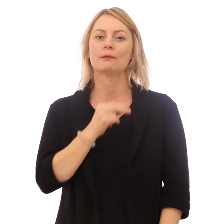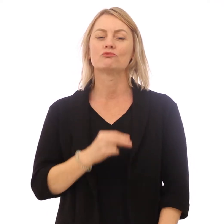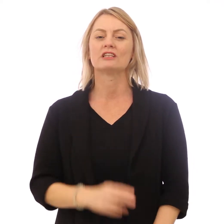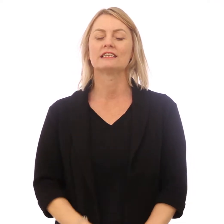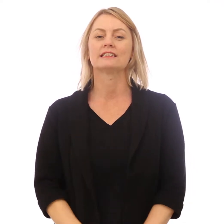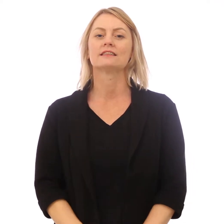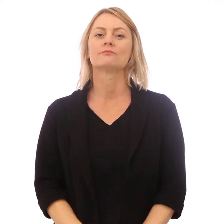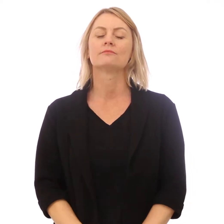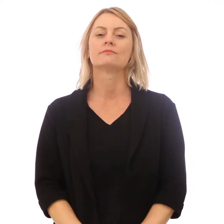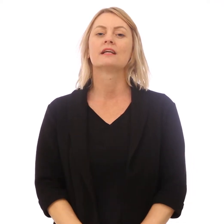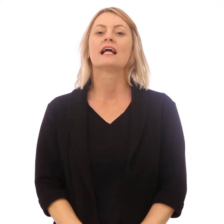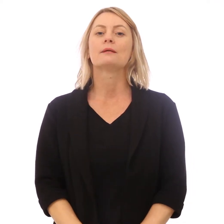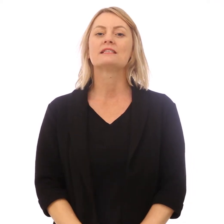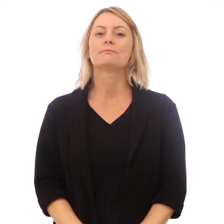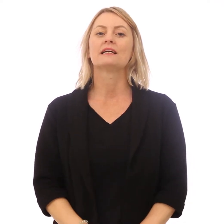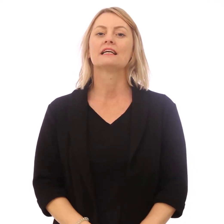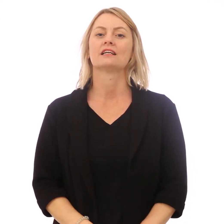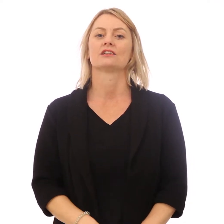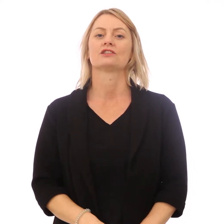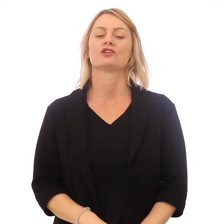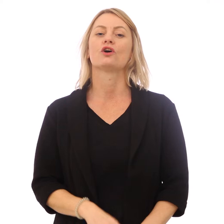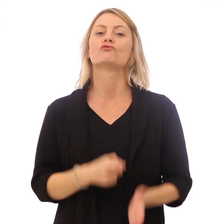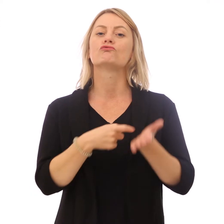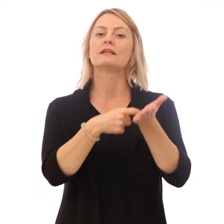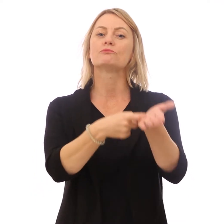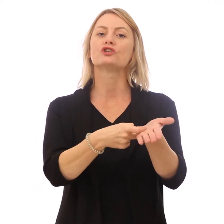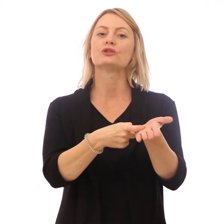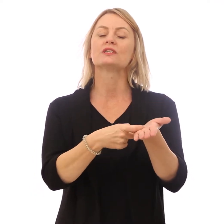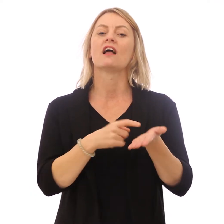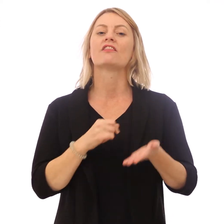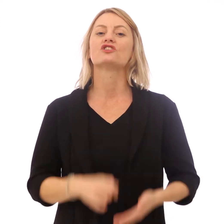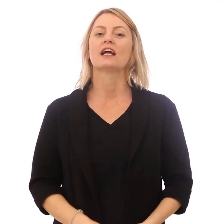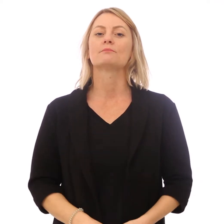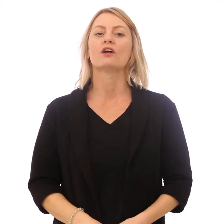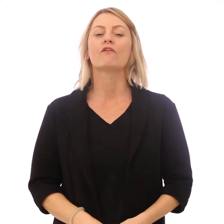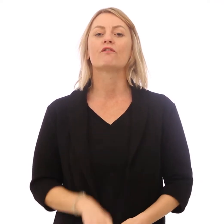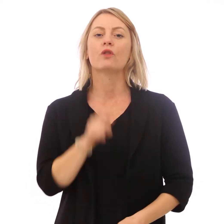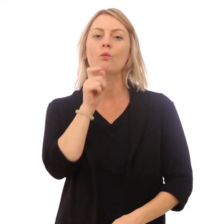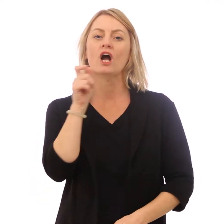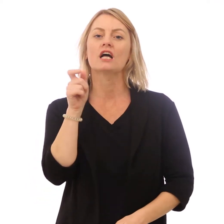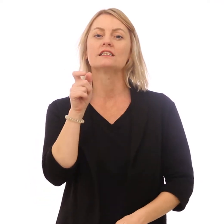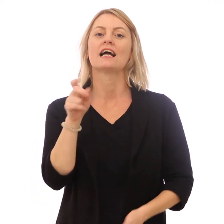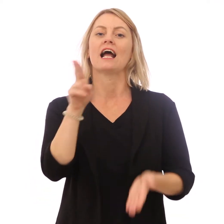Lipspeakers reproduce clearly the shapes of the words and the natural rhythm and stress used by the speaker.